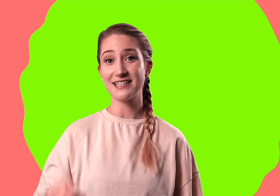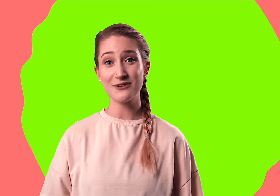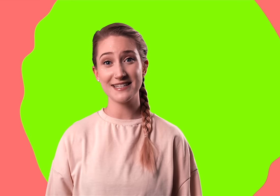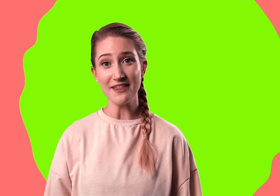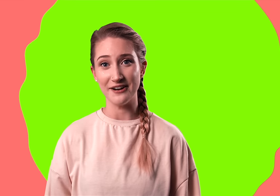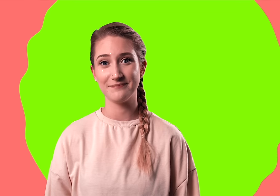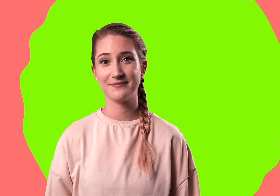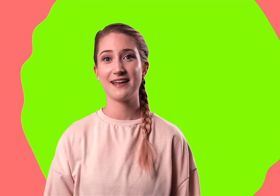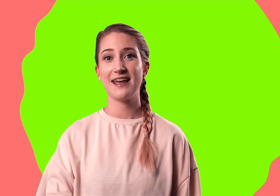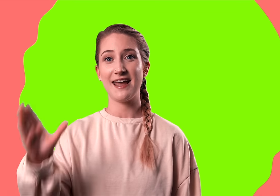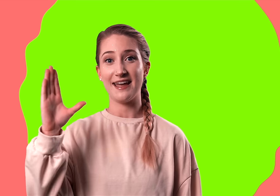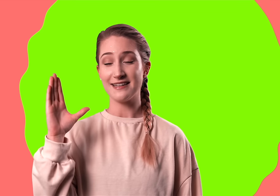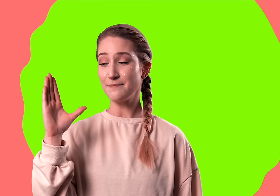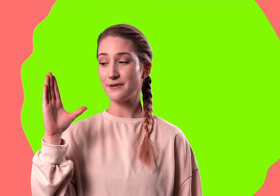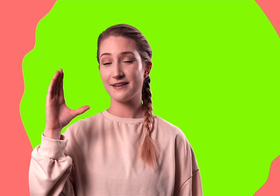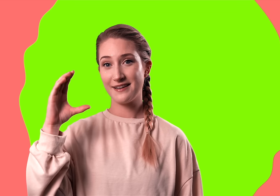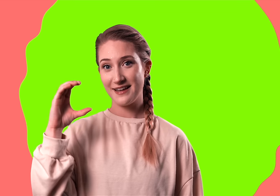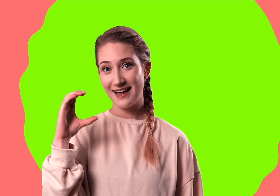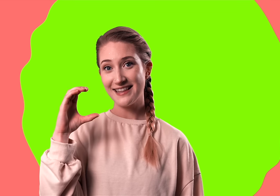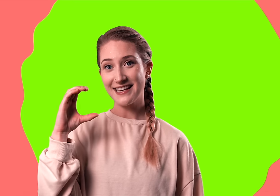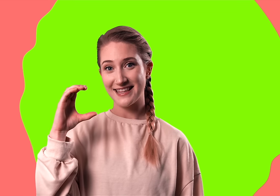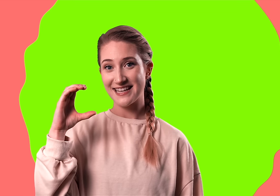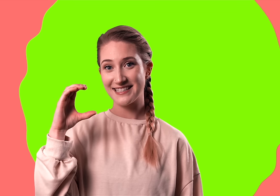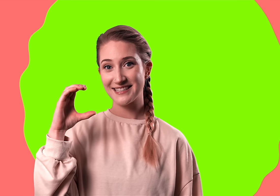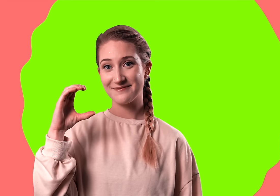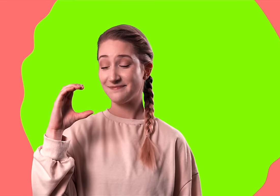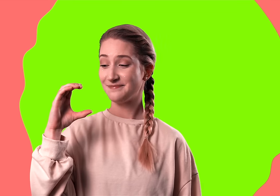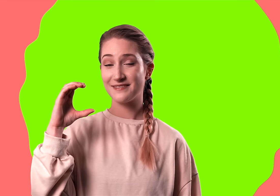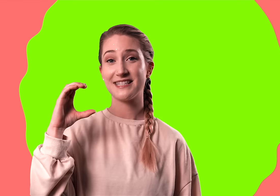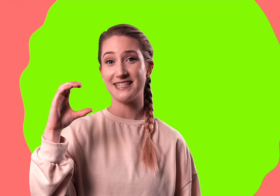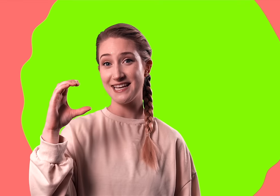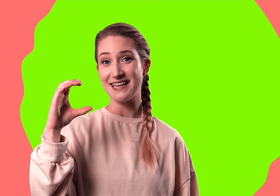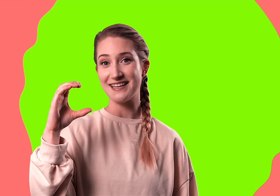Let's do it together. Hand up. And like this, C.